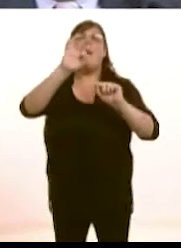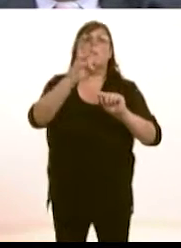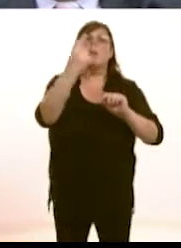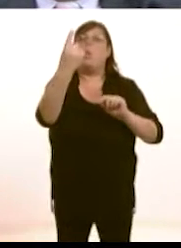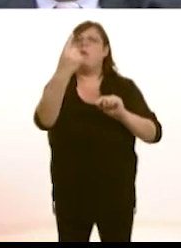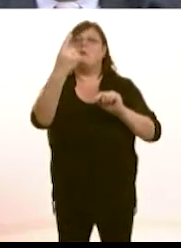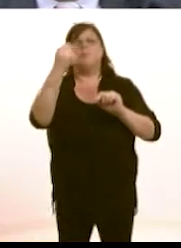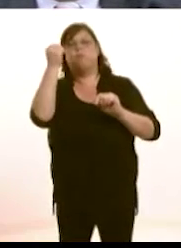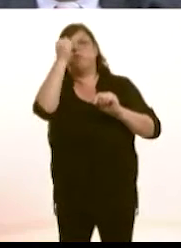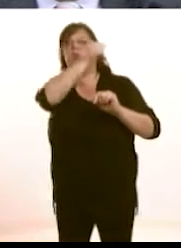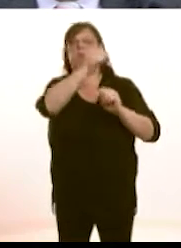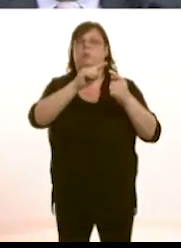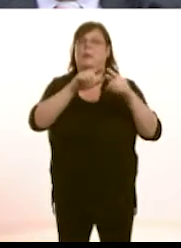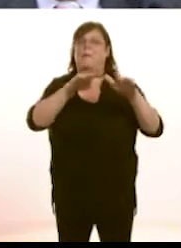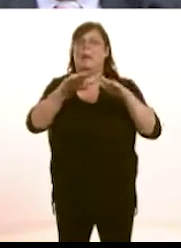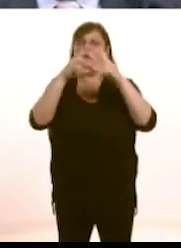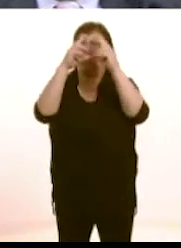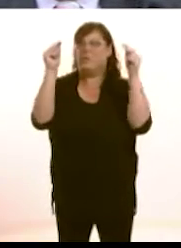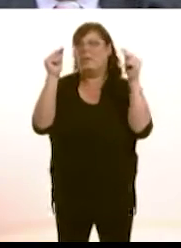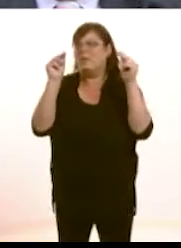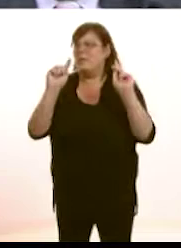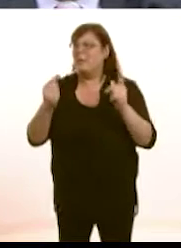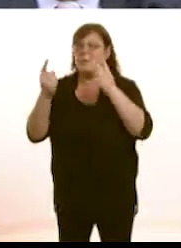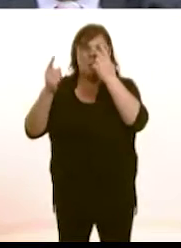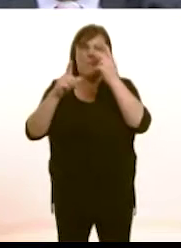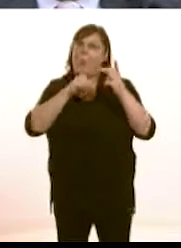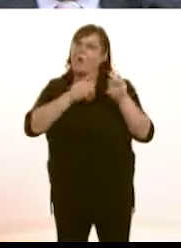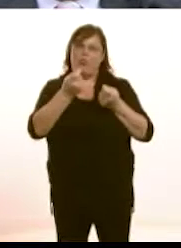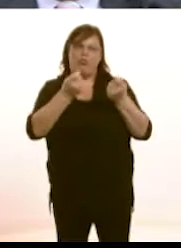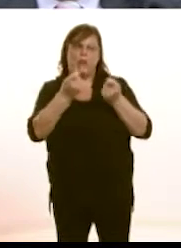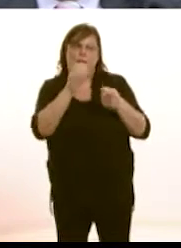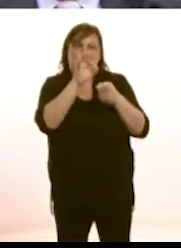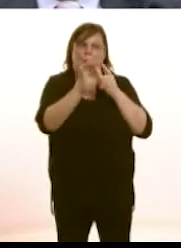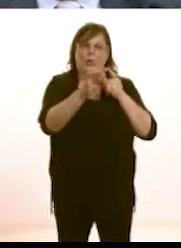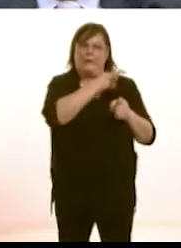However, what we could do is run specialised epilepsy clinics on a more frequent basis.